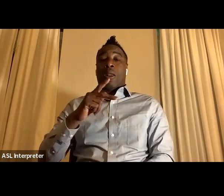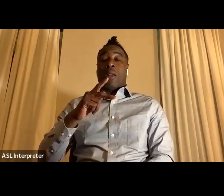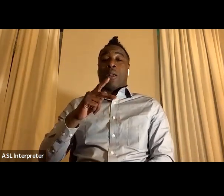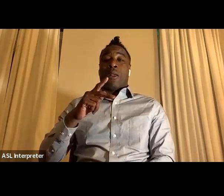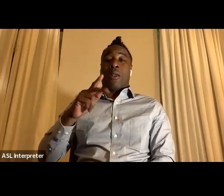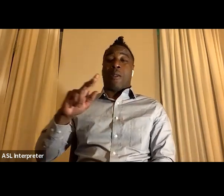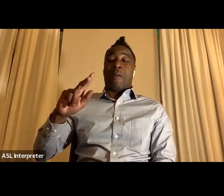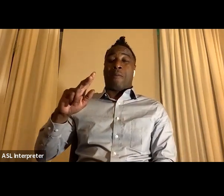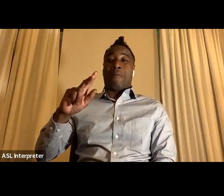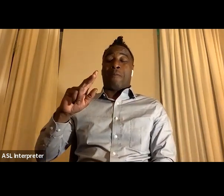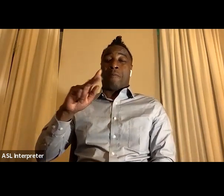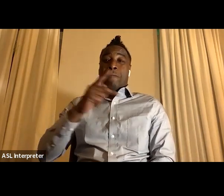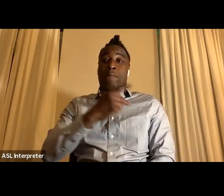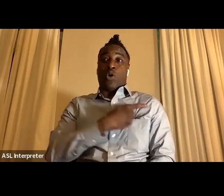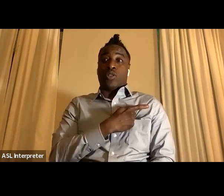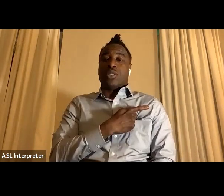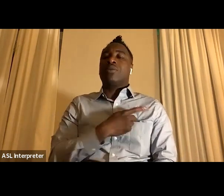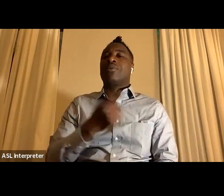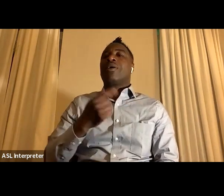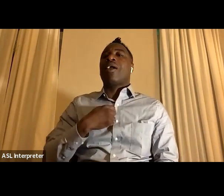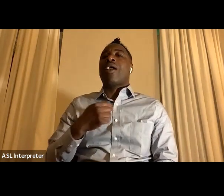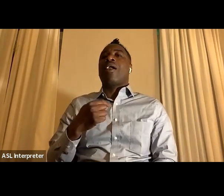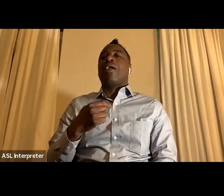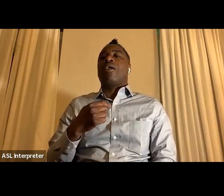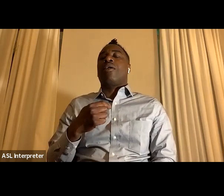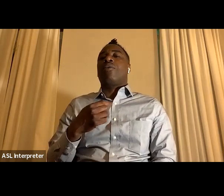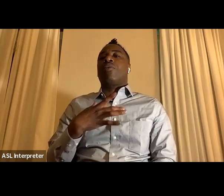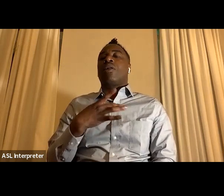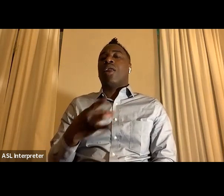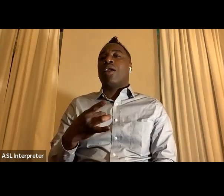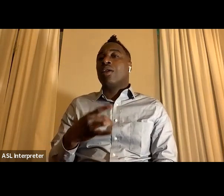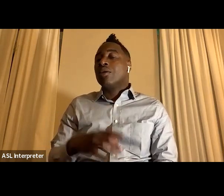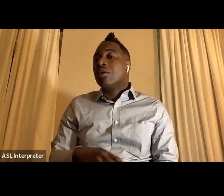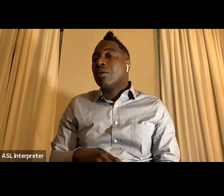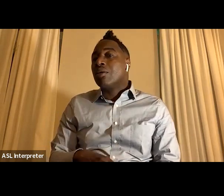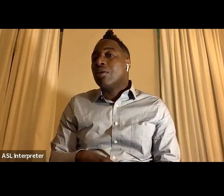it was a place I used to go to called a Bell Foundry, and a lot of people in